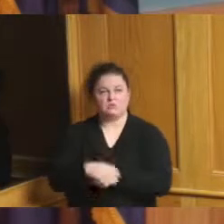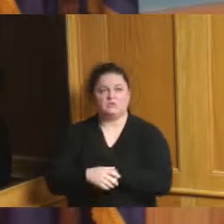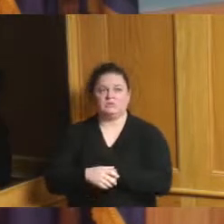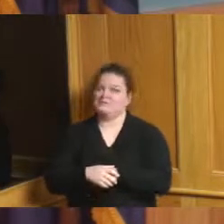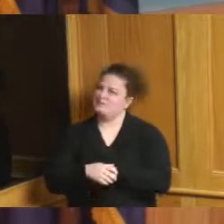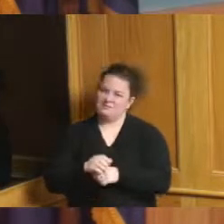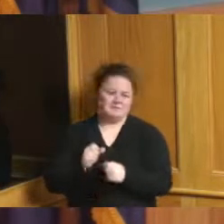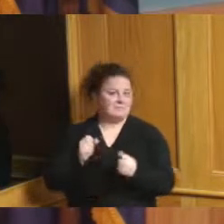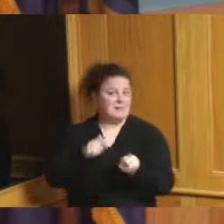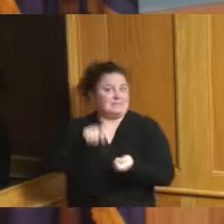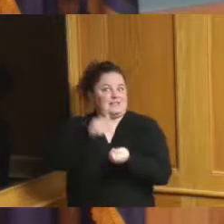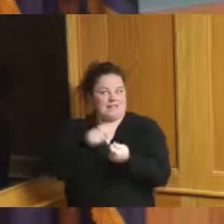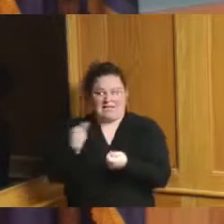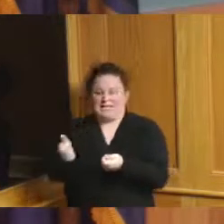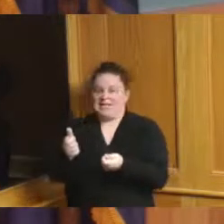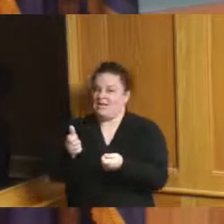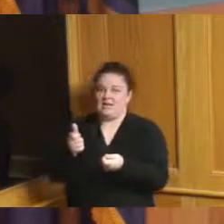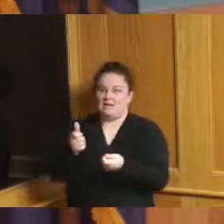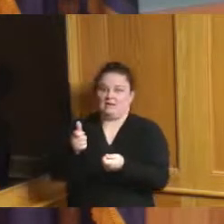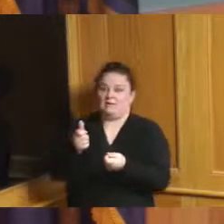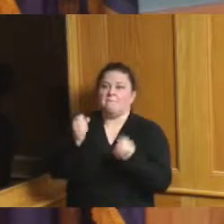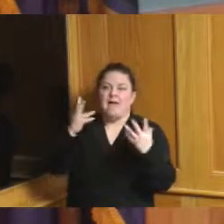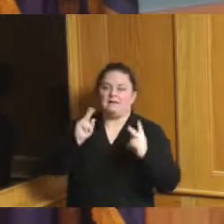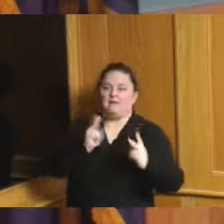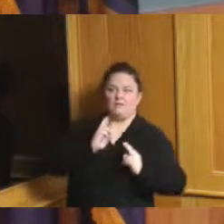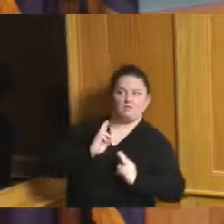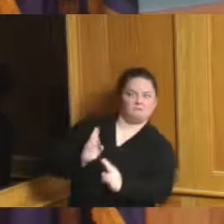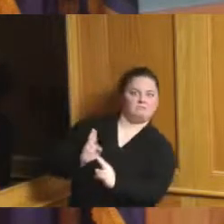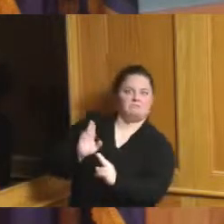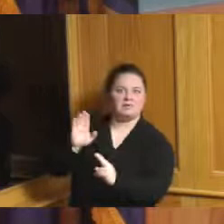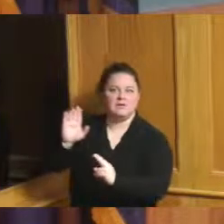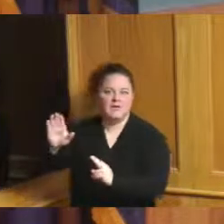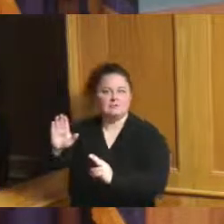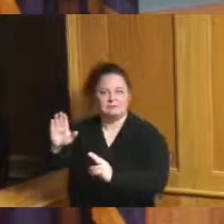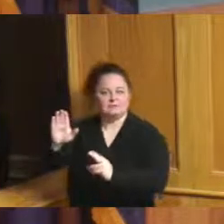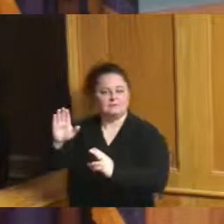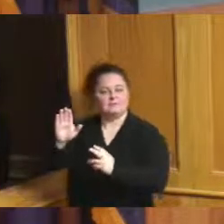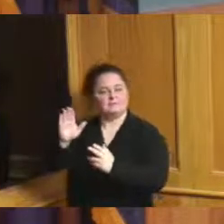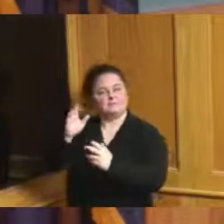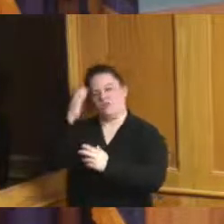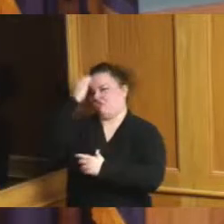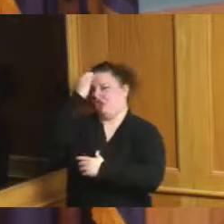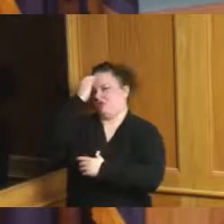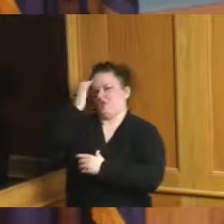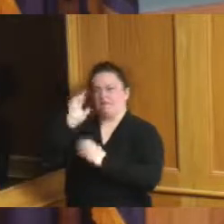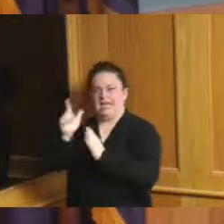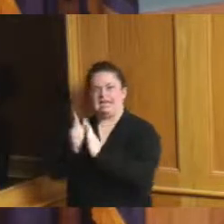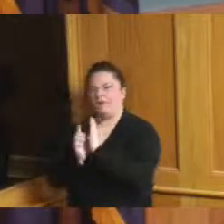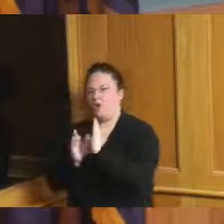regard in this legal component so his legal knowledge understanding judges know him he